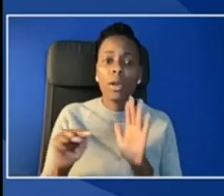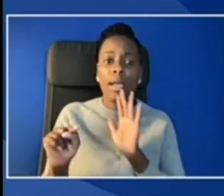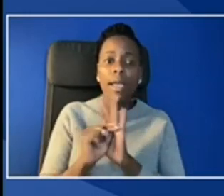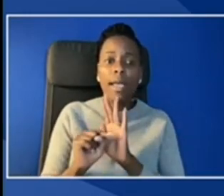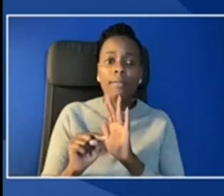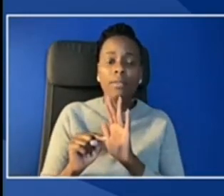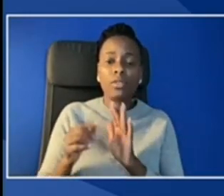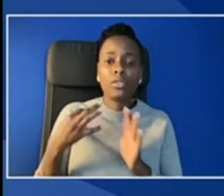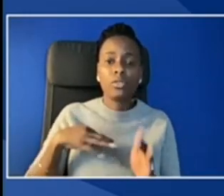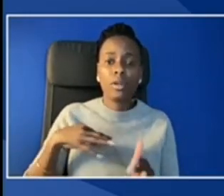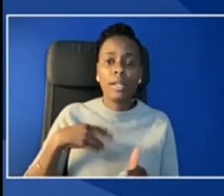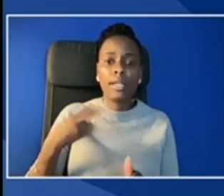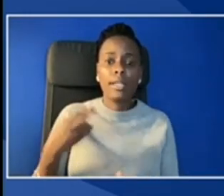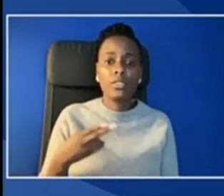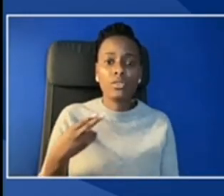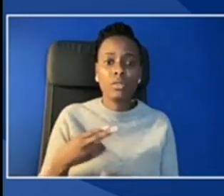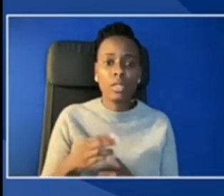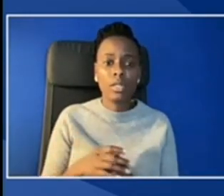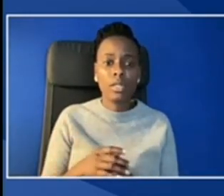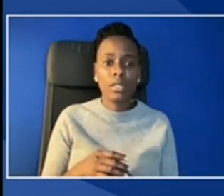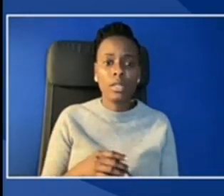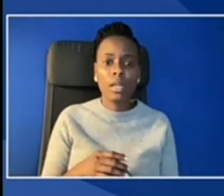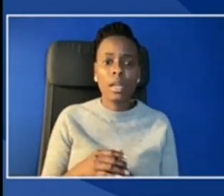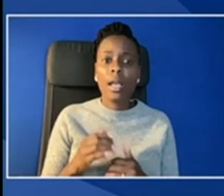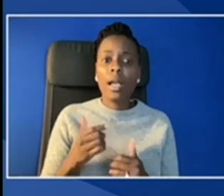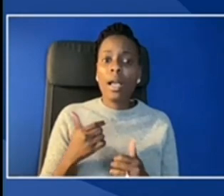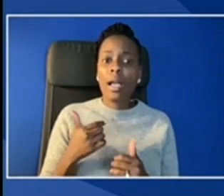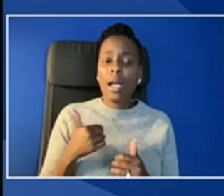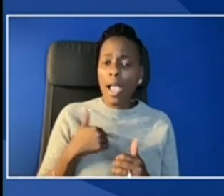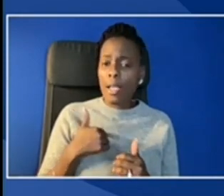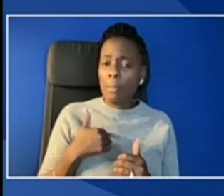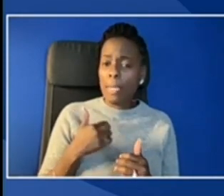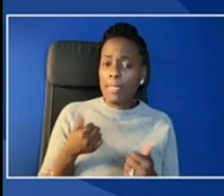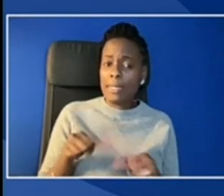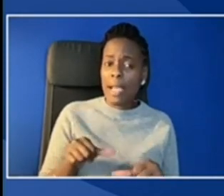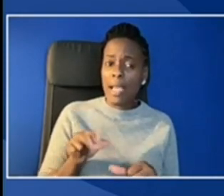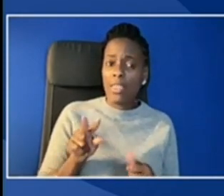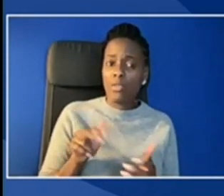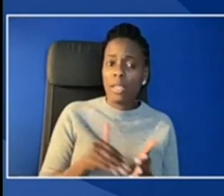$3,000 credit card by the credit union, but be granted almost $90,000 in Parent